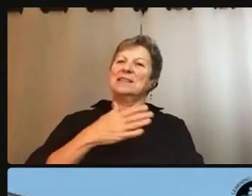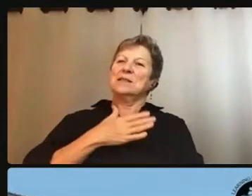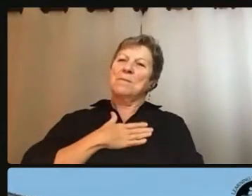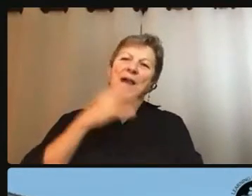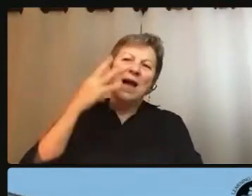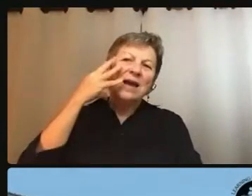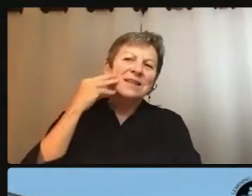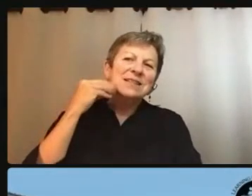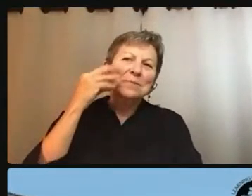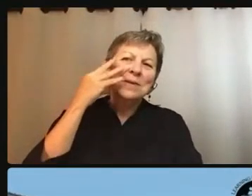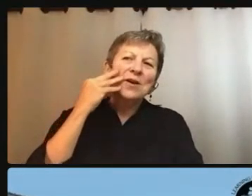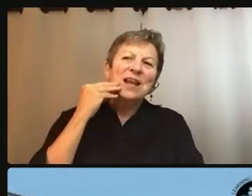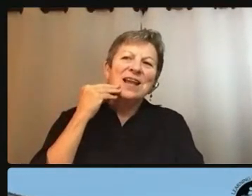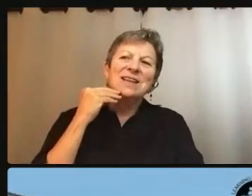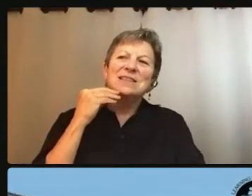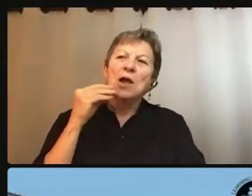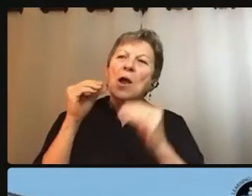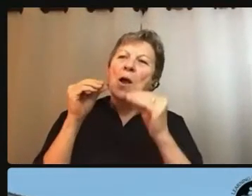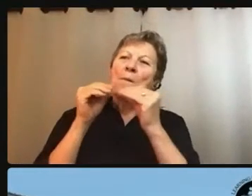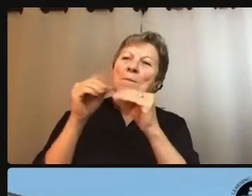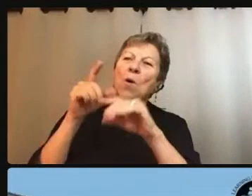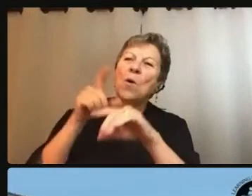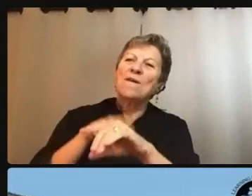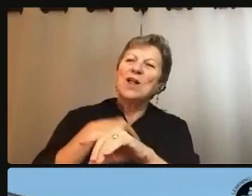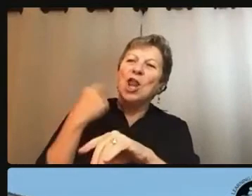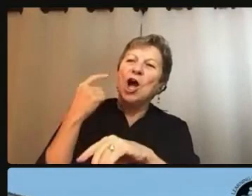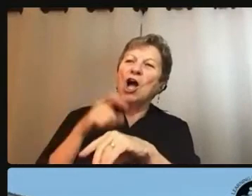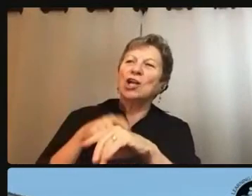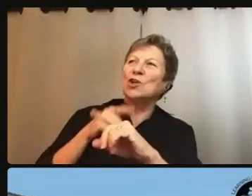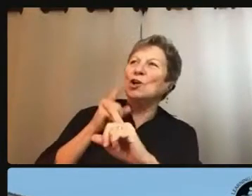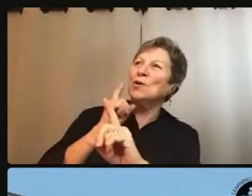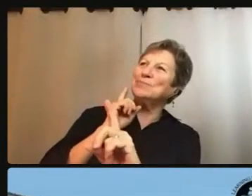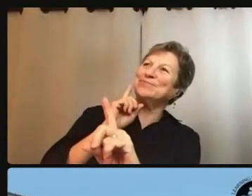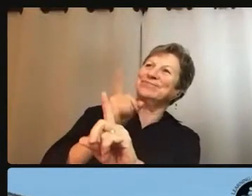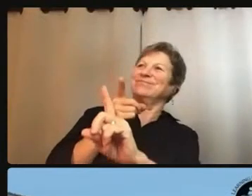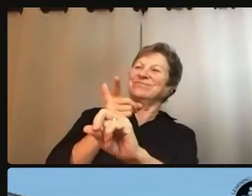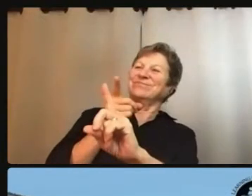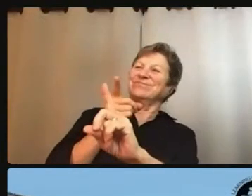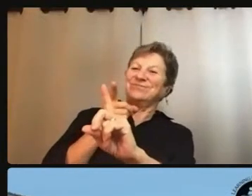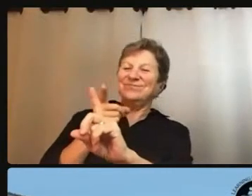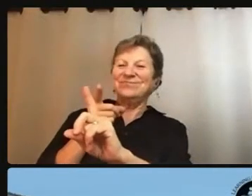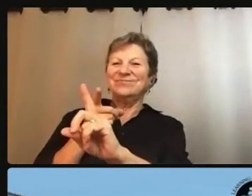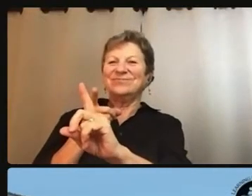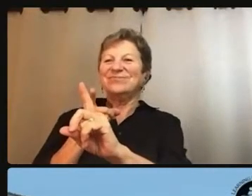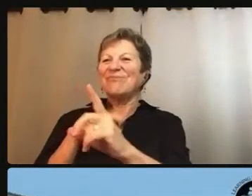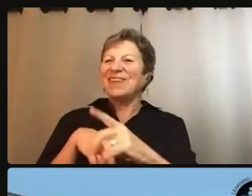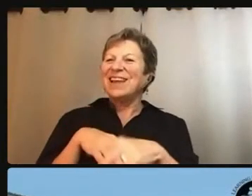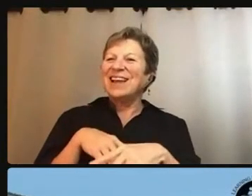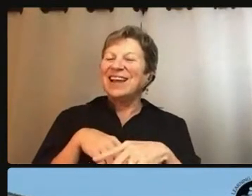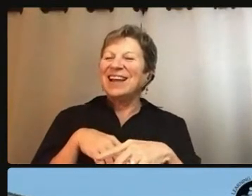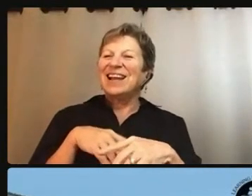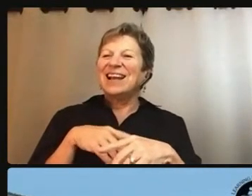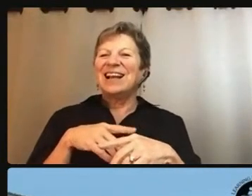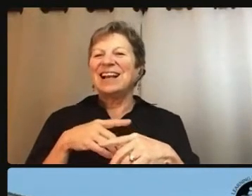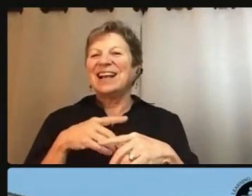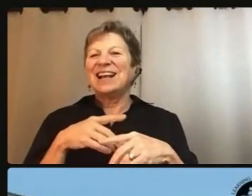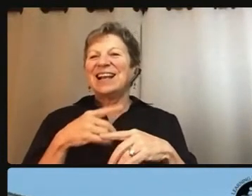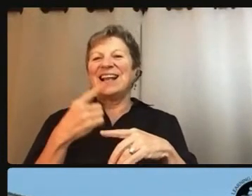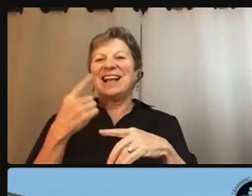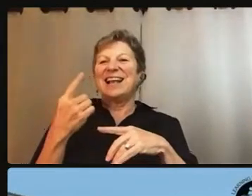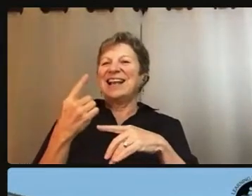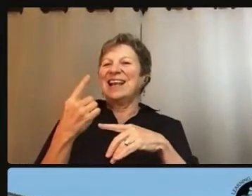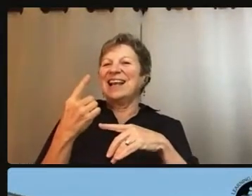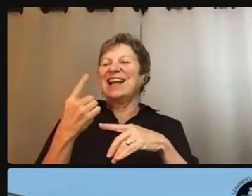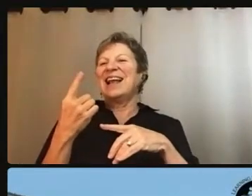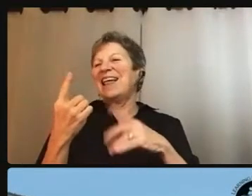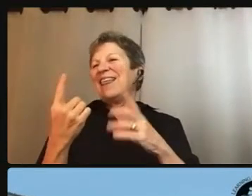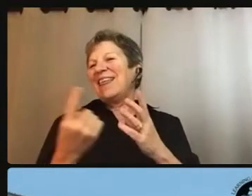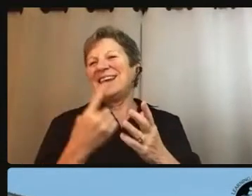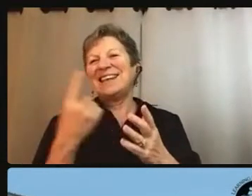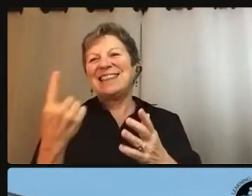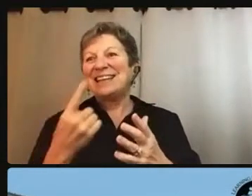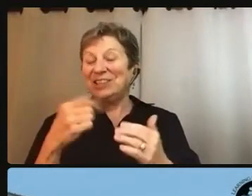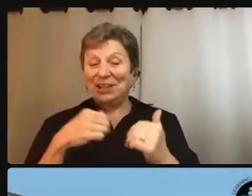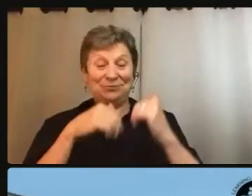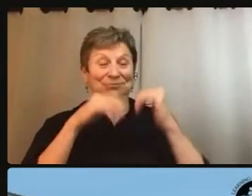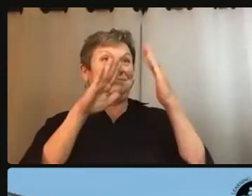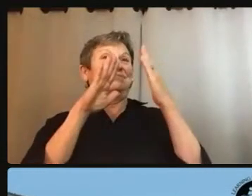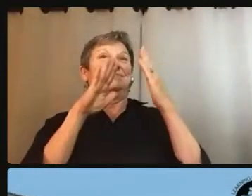THRIVE THAT IS WHERE MY